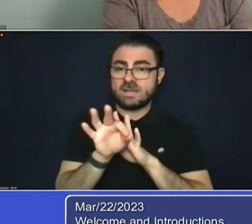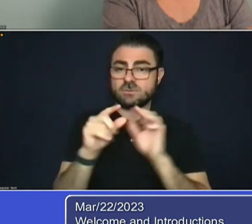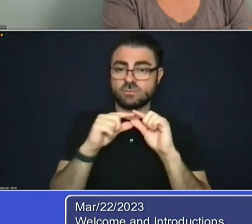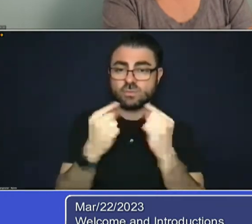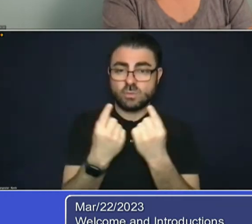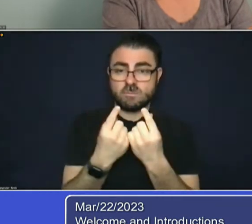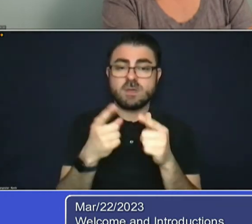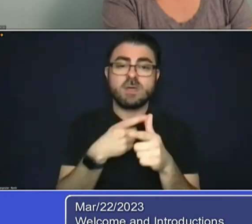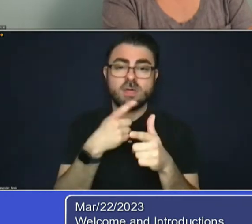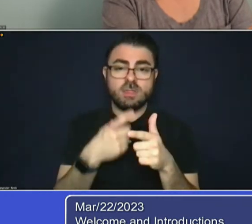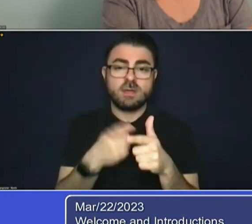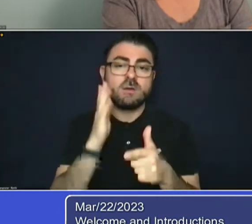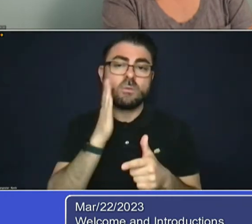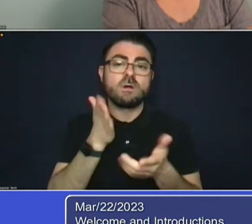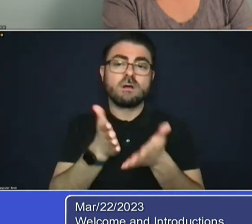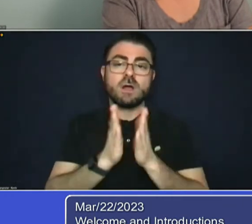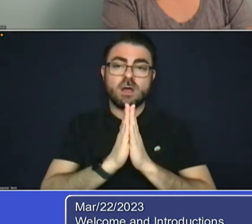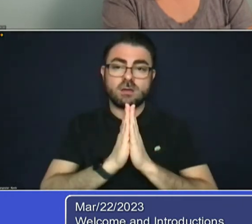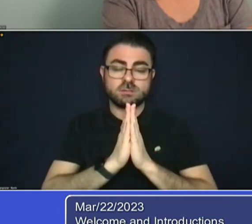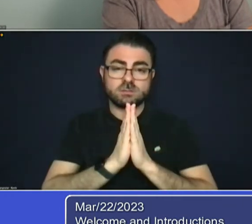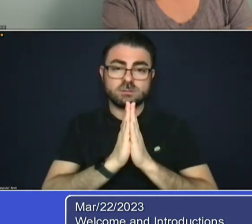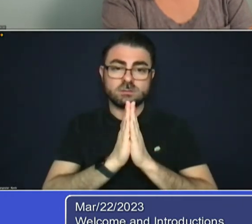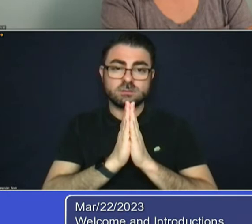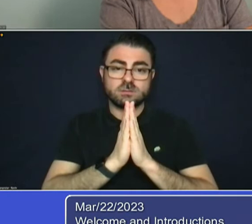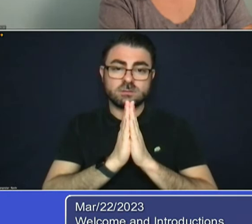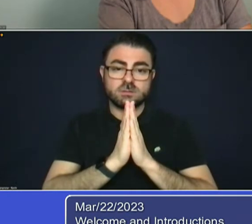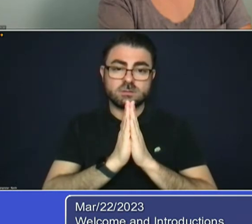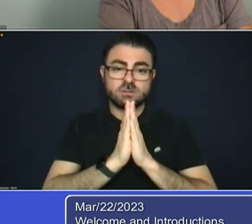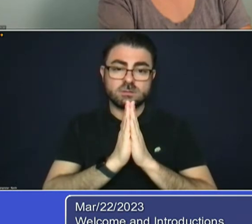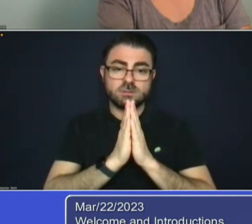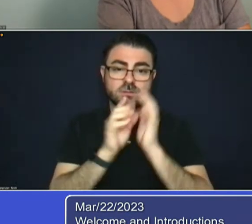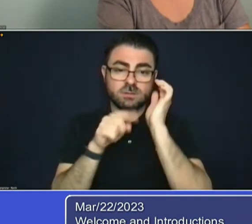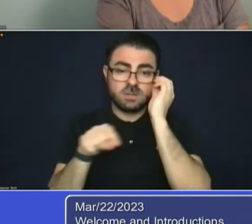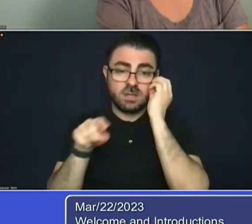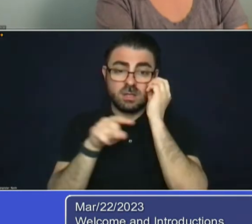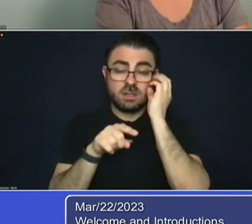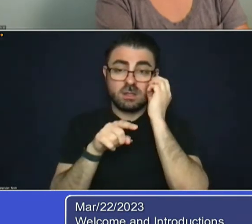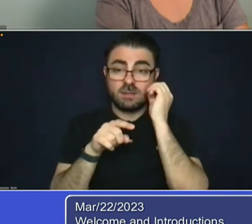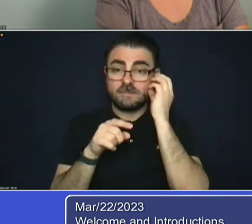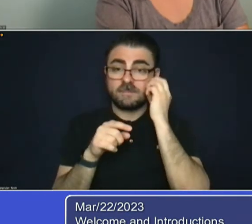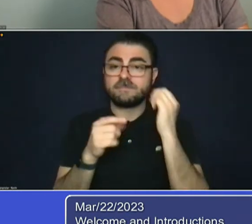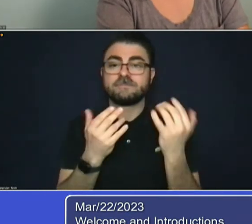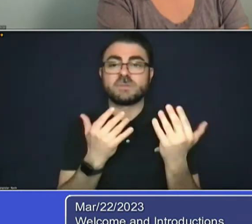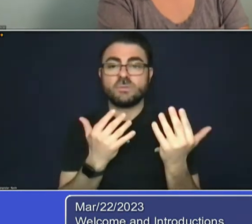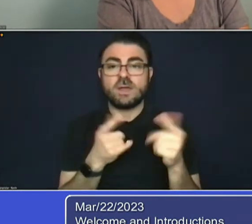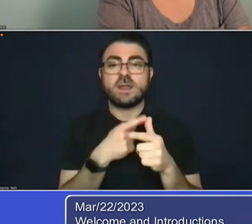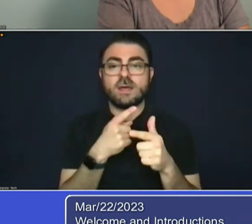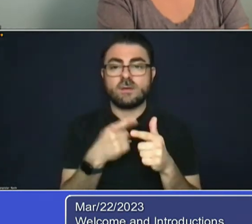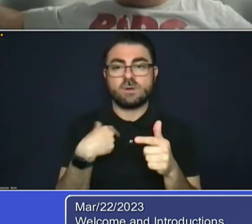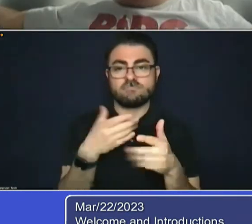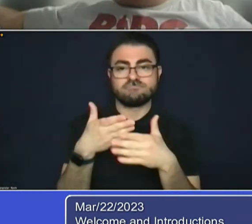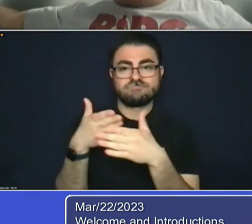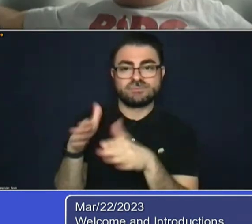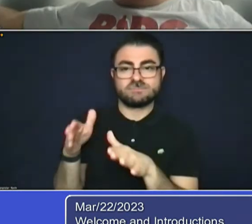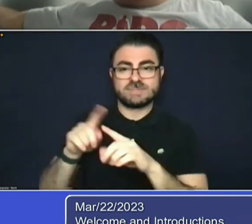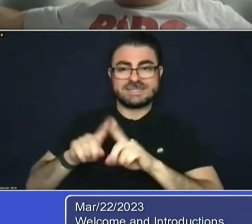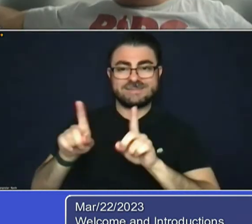WHO SELECTED A PLACE, AND THEN